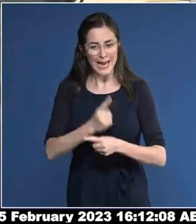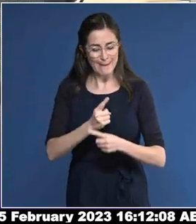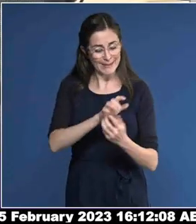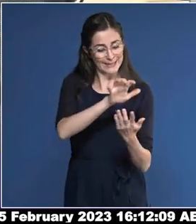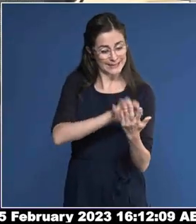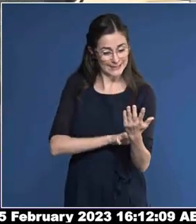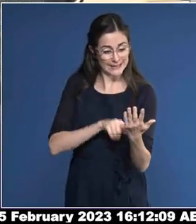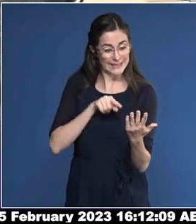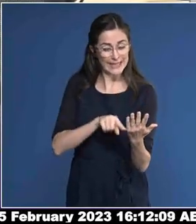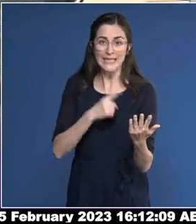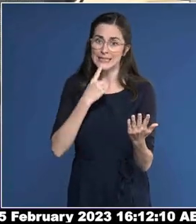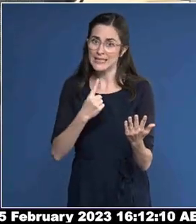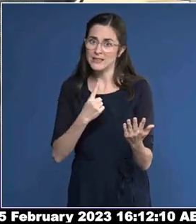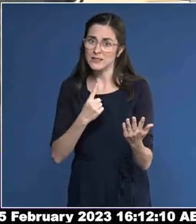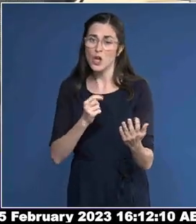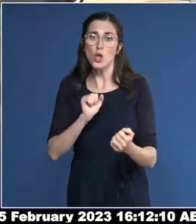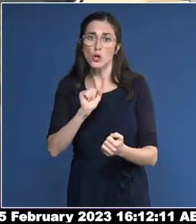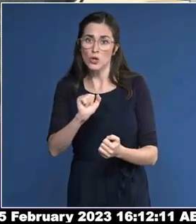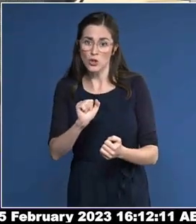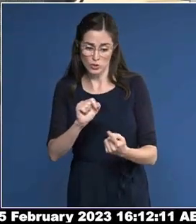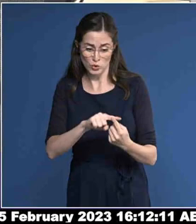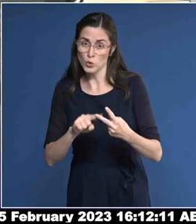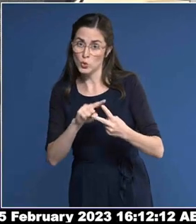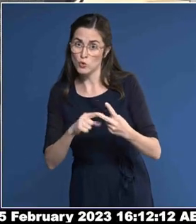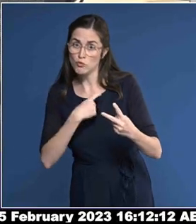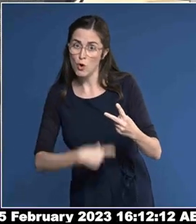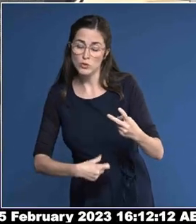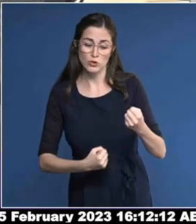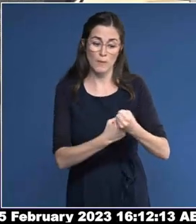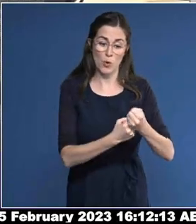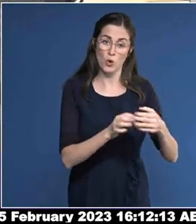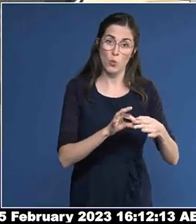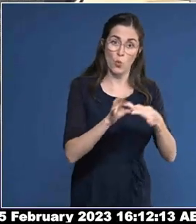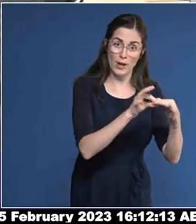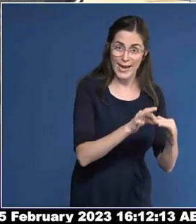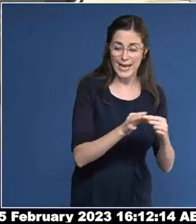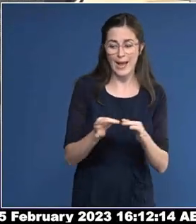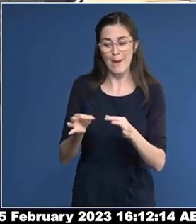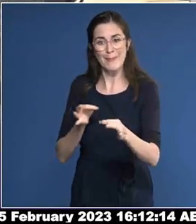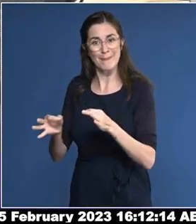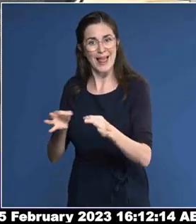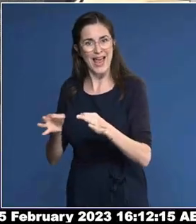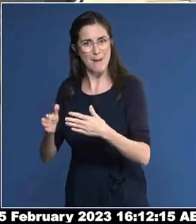of these intermediaries, plan managers and support coordination in terms of enabling